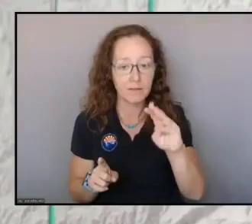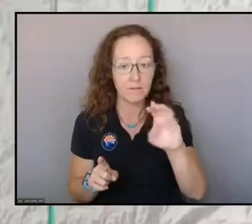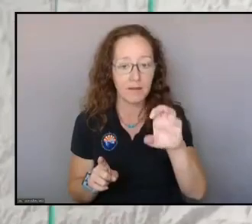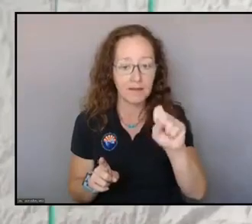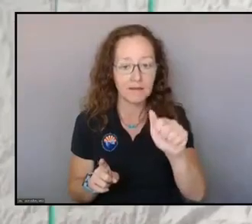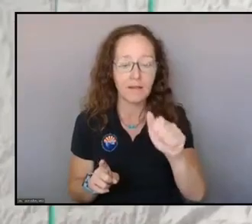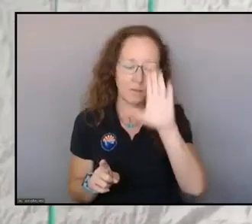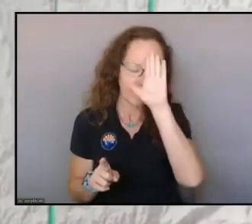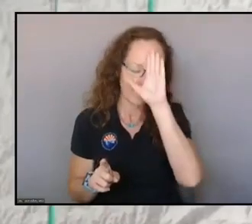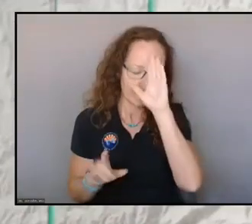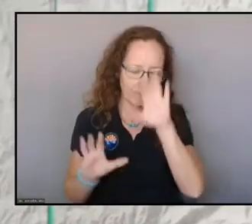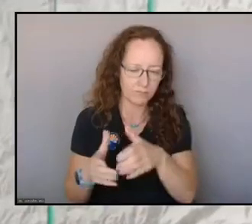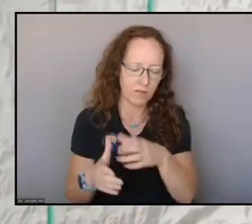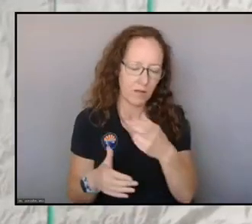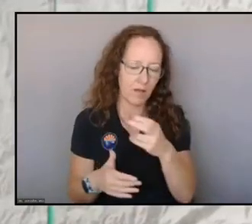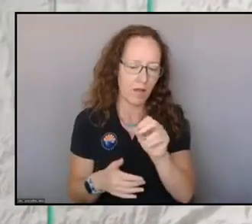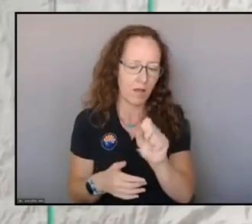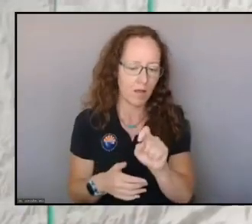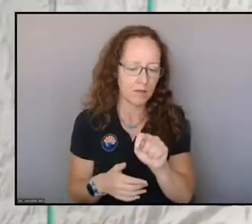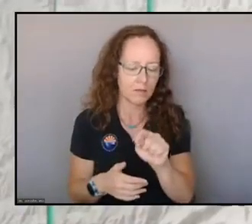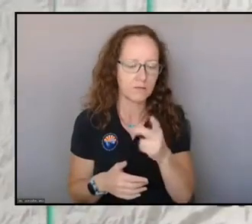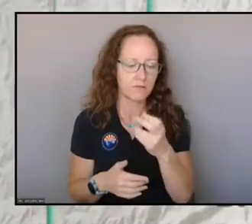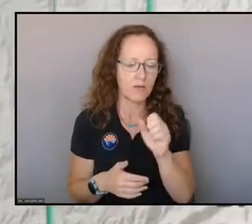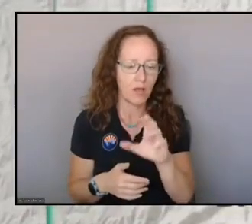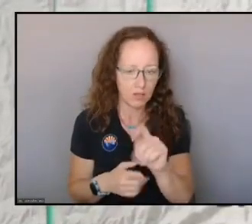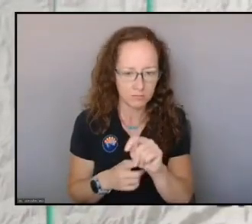HOTSHOT CREWS, WORKING THERE TO STRENGTHEN AND DEVELOP